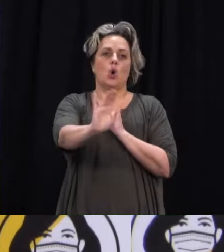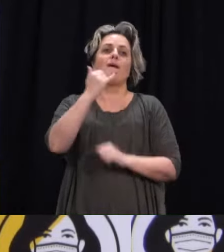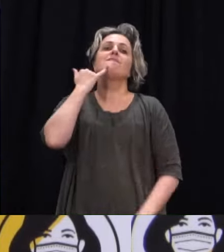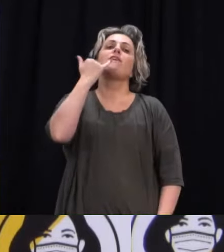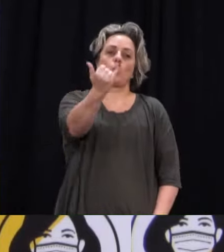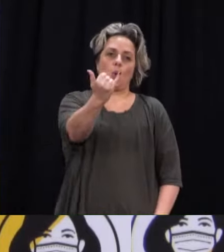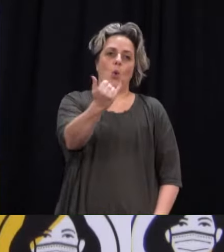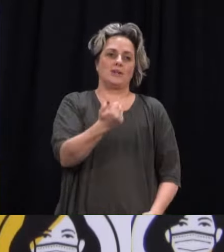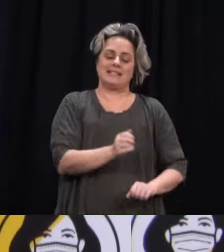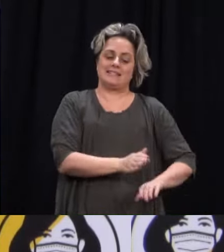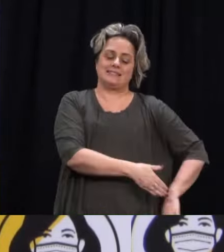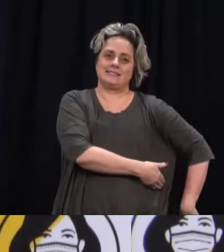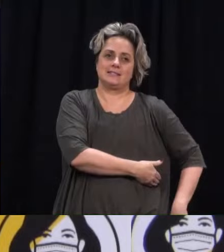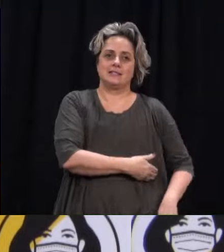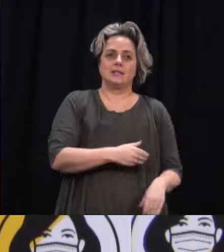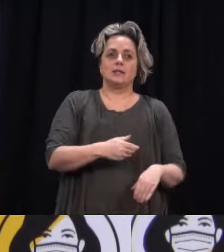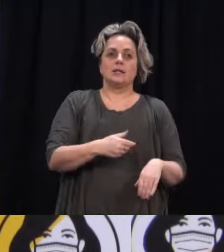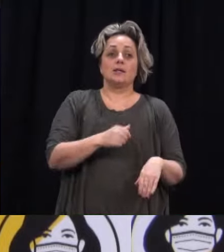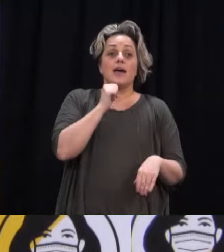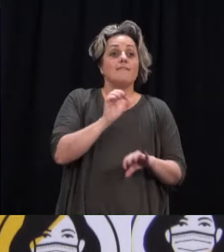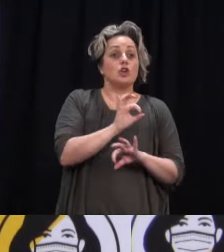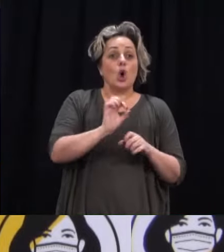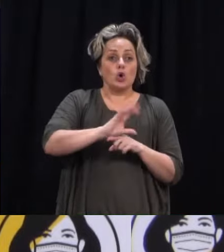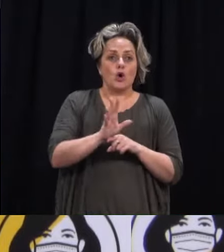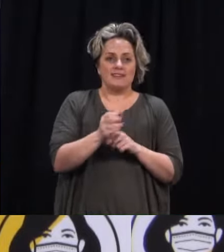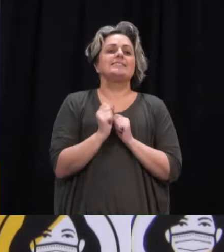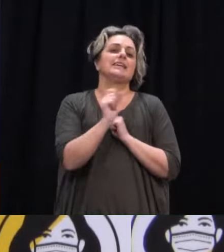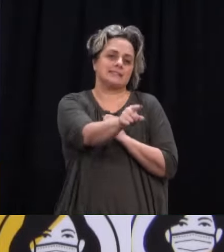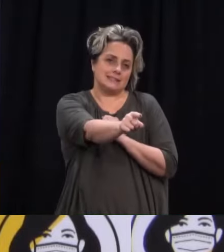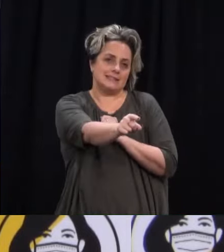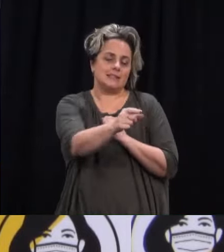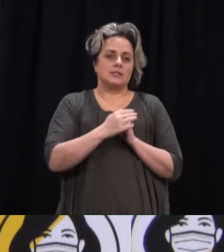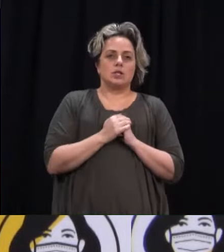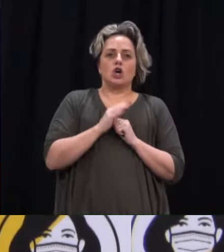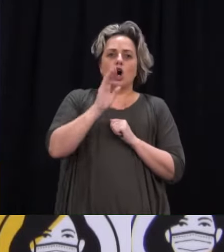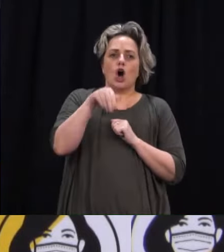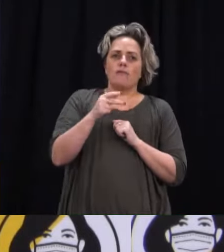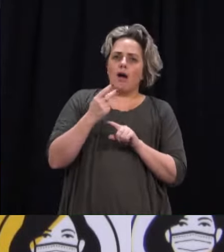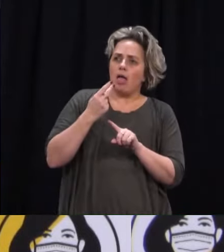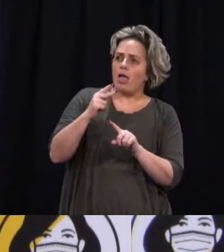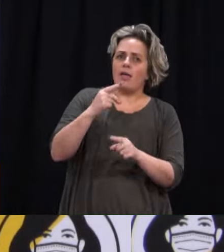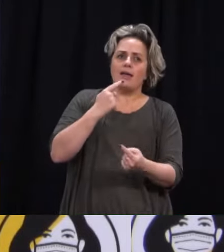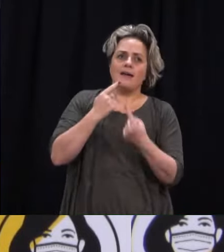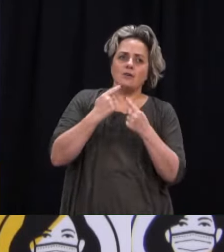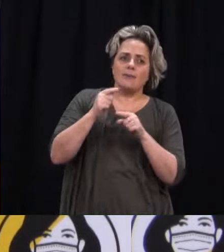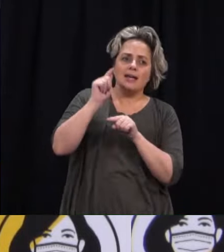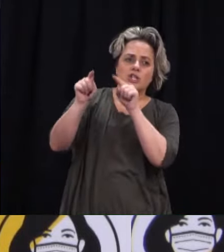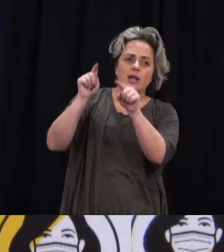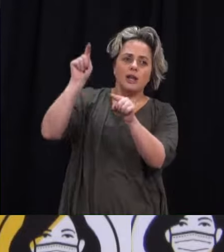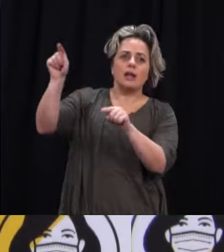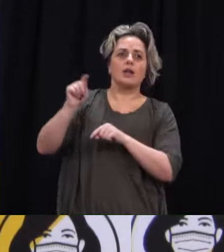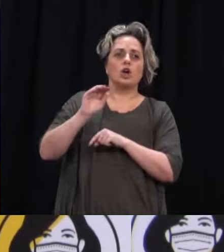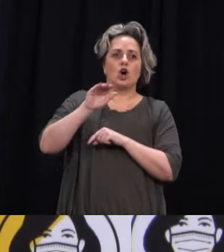anyone whose test is positive will receive a phone call, not